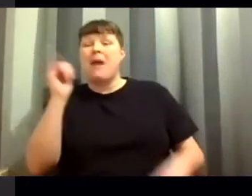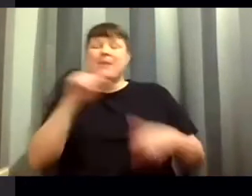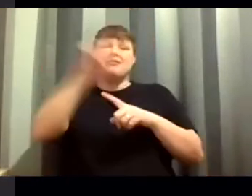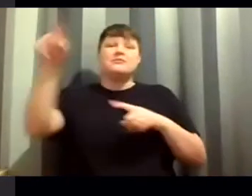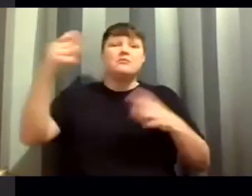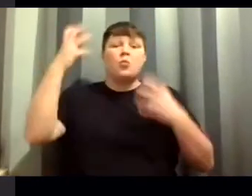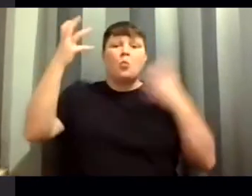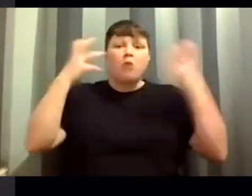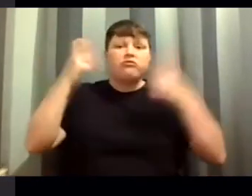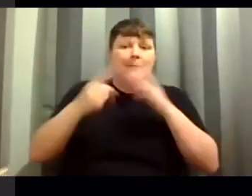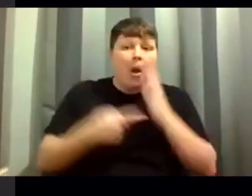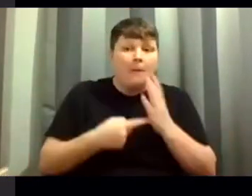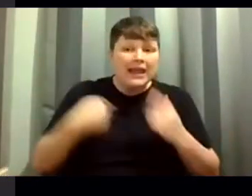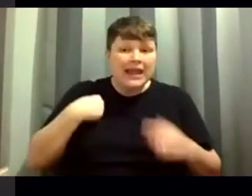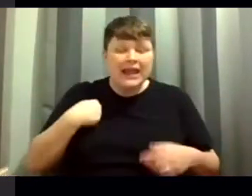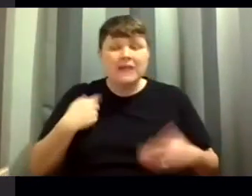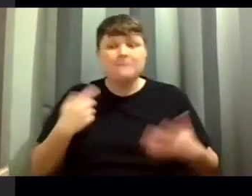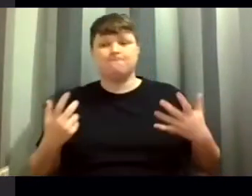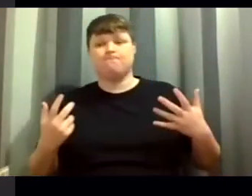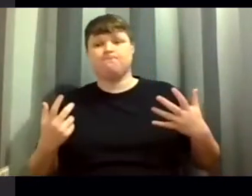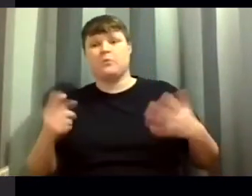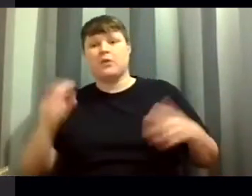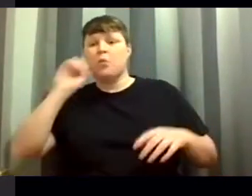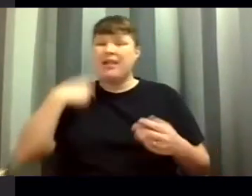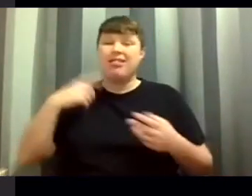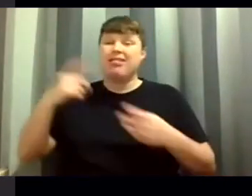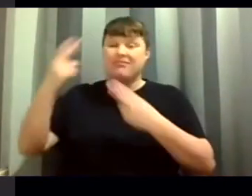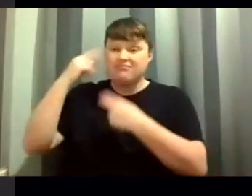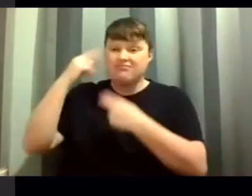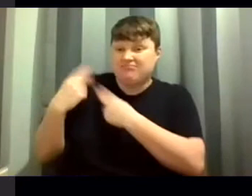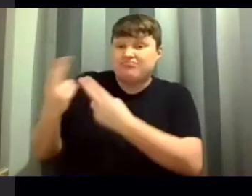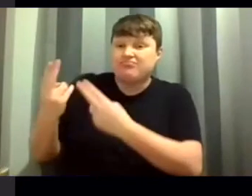how it's going, and it will allay those concerns. I think that that bit was really helpful.